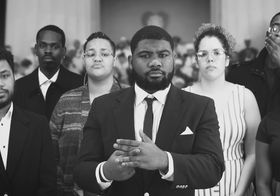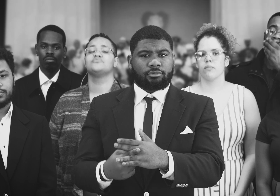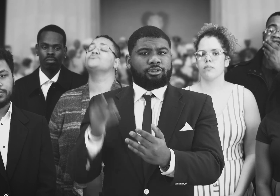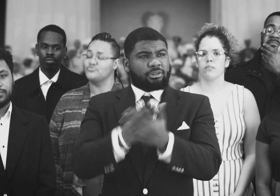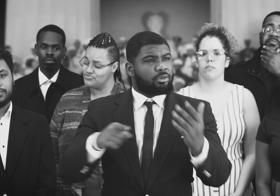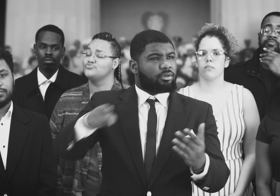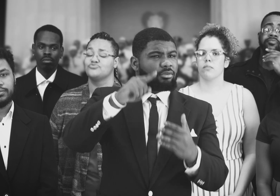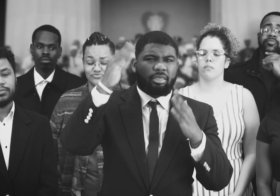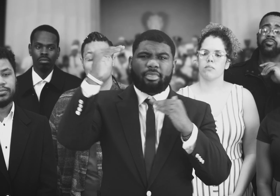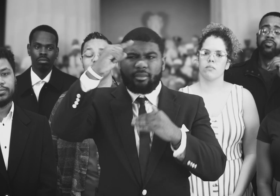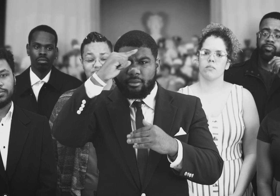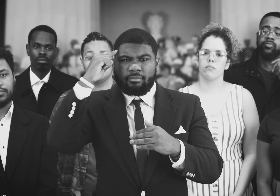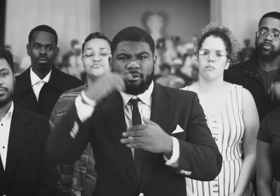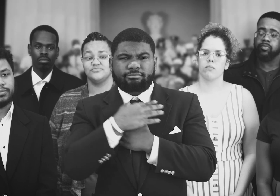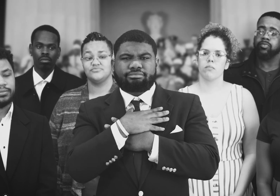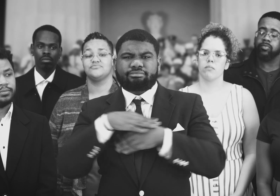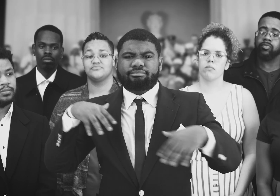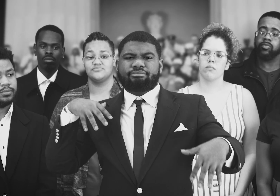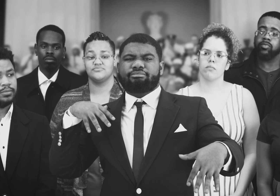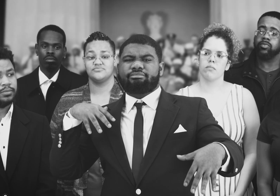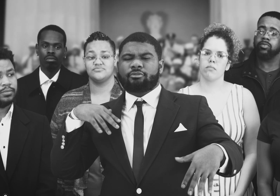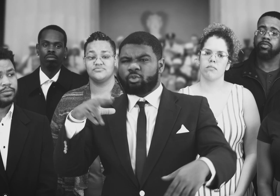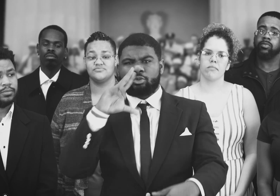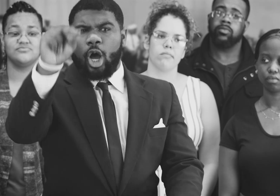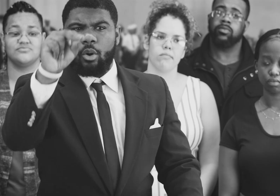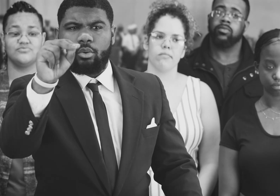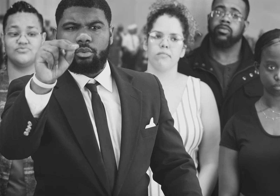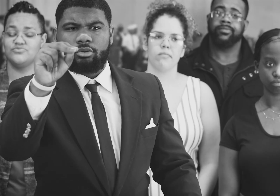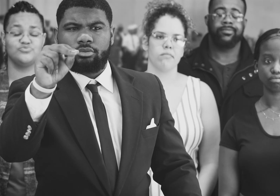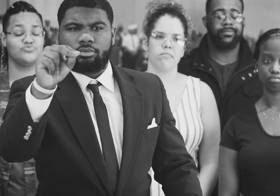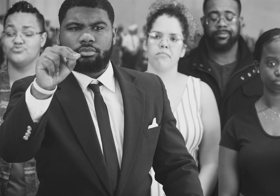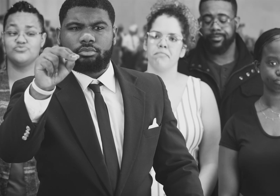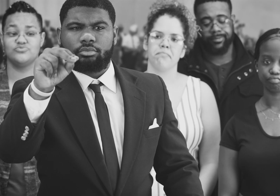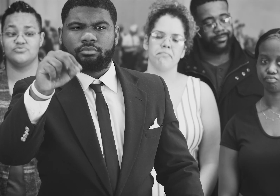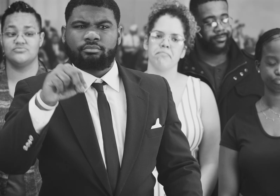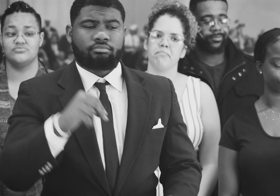And those who hope that the black individual needed to blow off steam and will now be content will have a rude awakening if